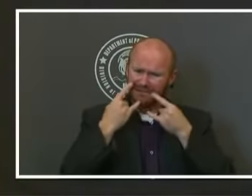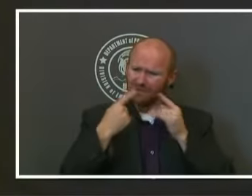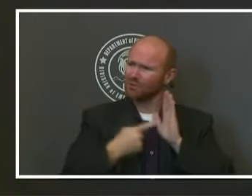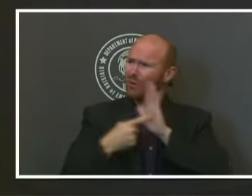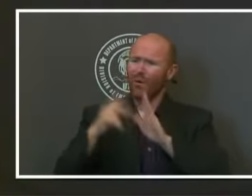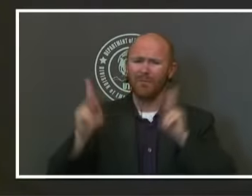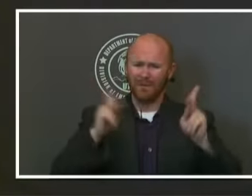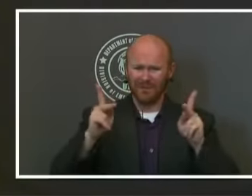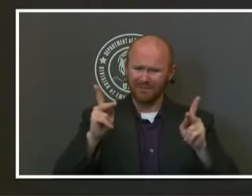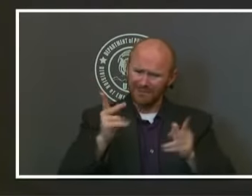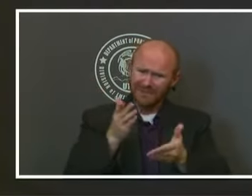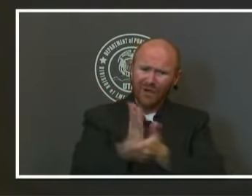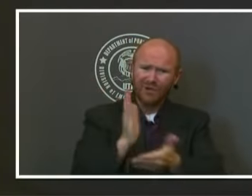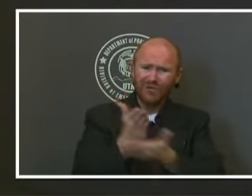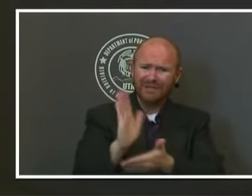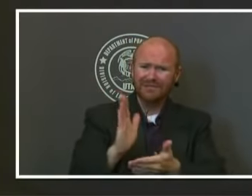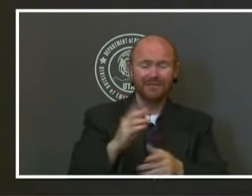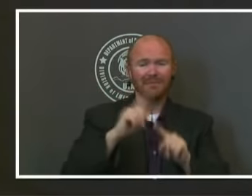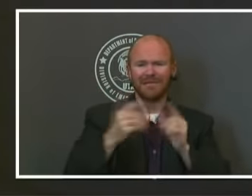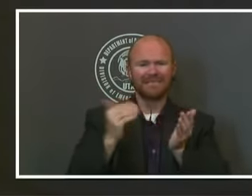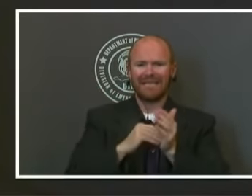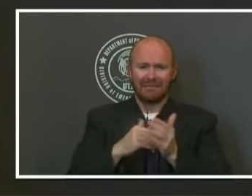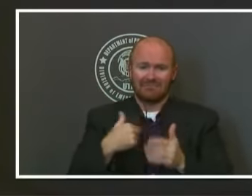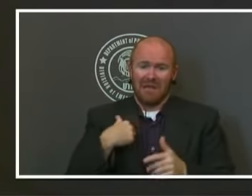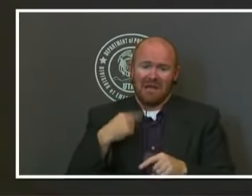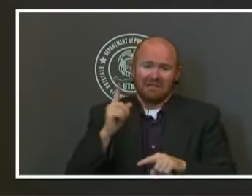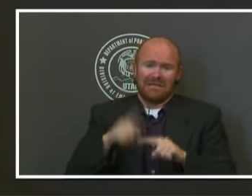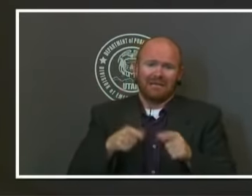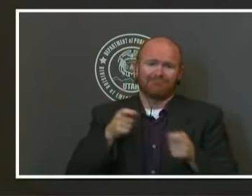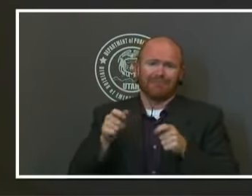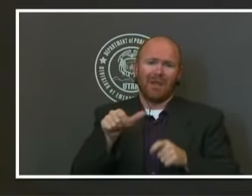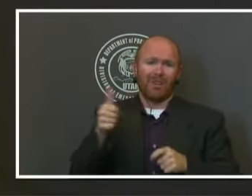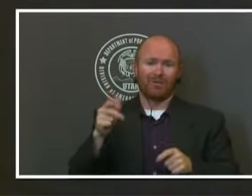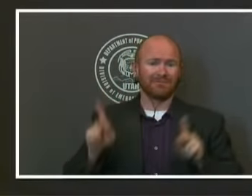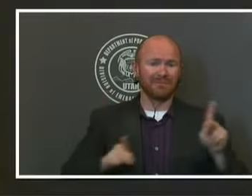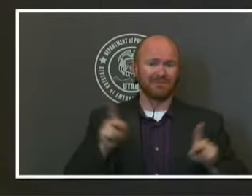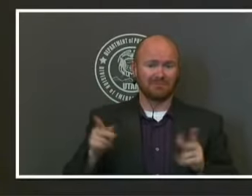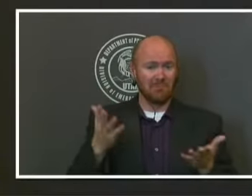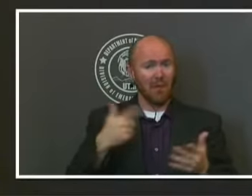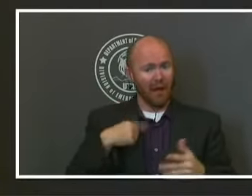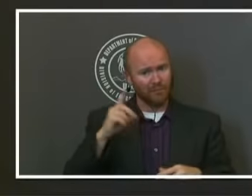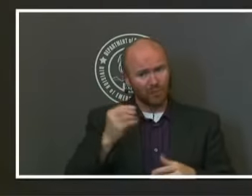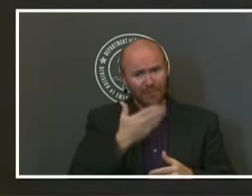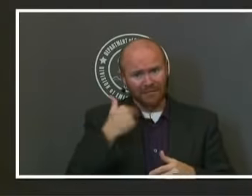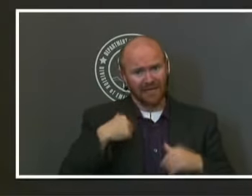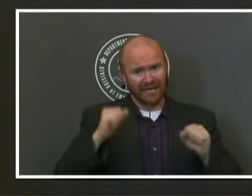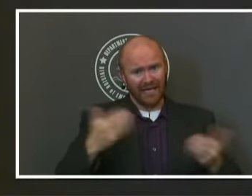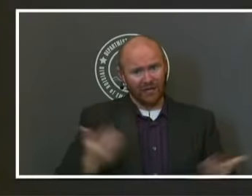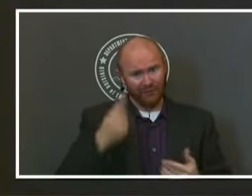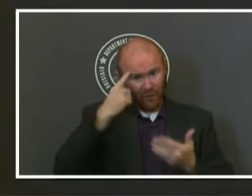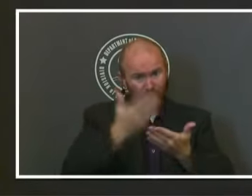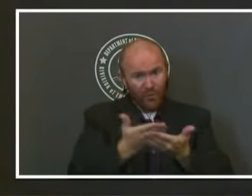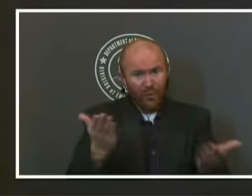I can account for others behavior we're trying to do the